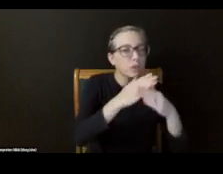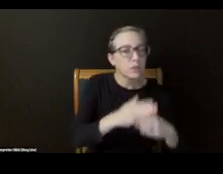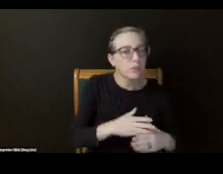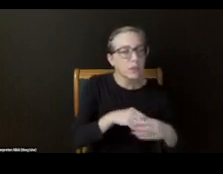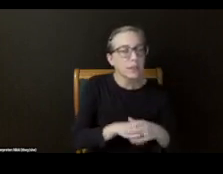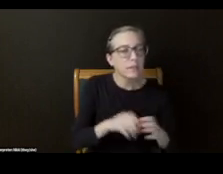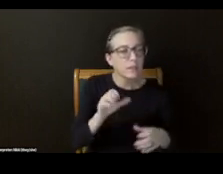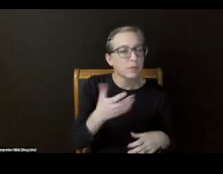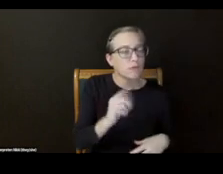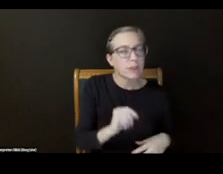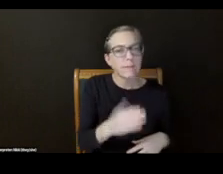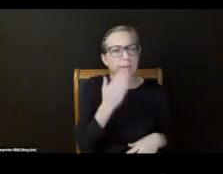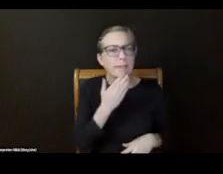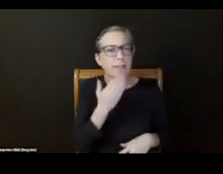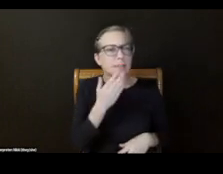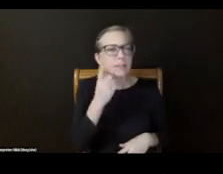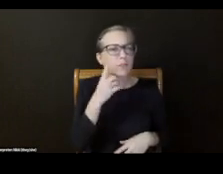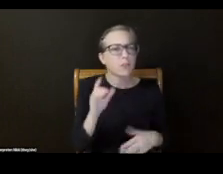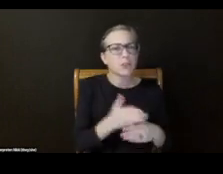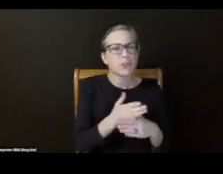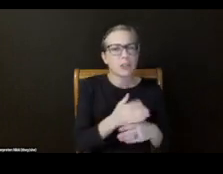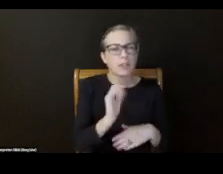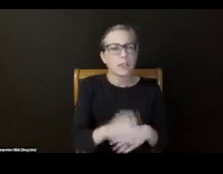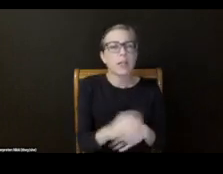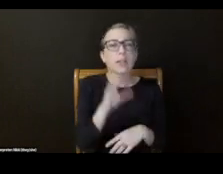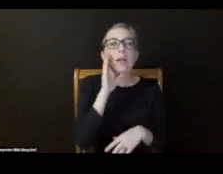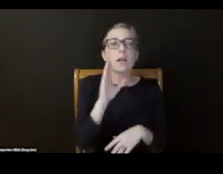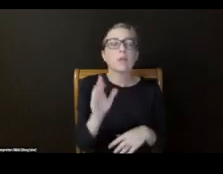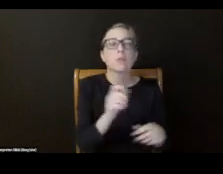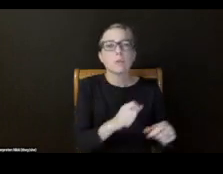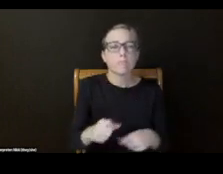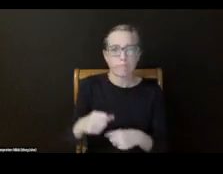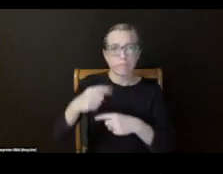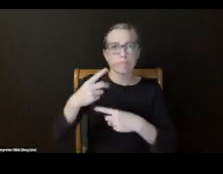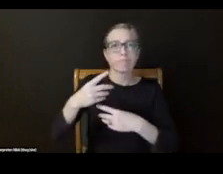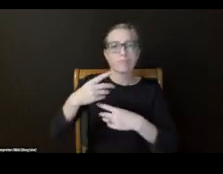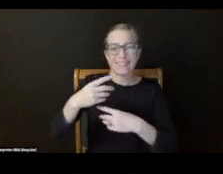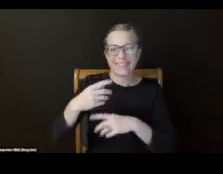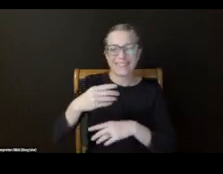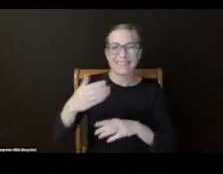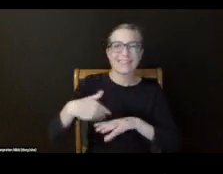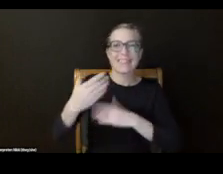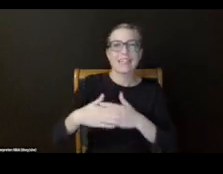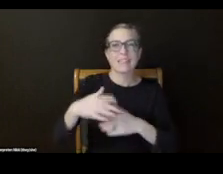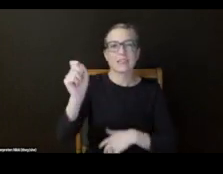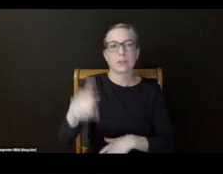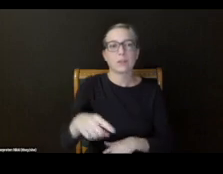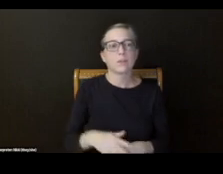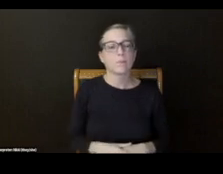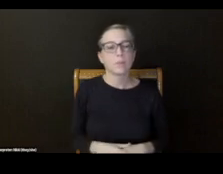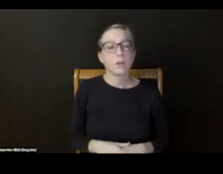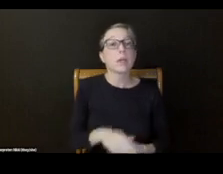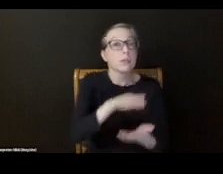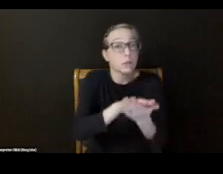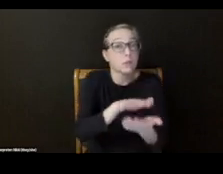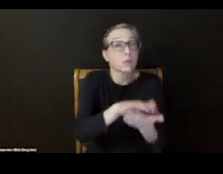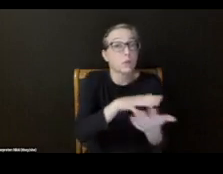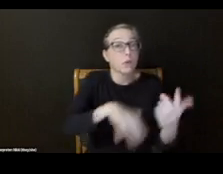I'll put the next question, besides the school environment, I wonder how is your experience with